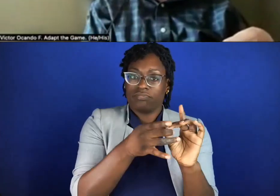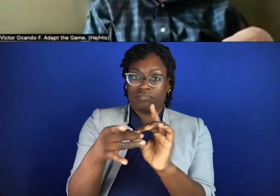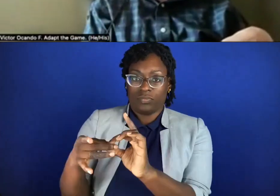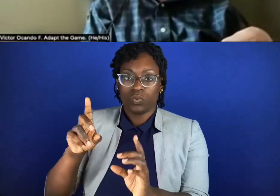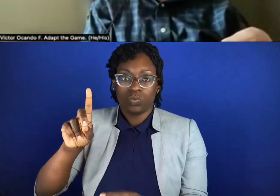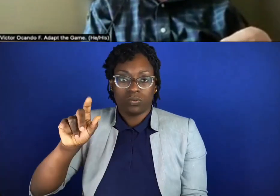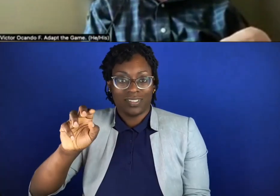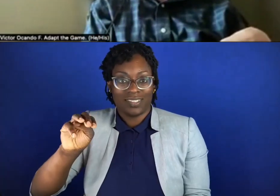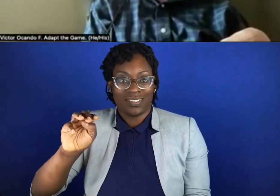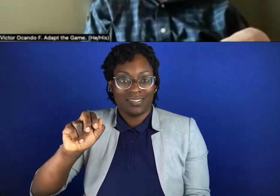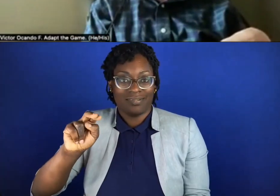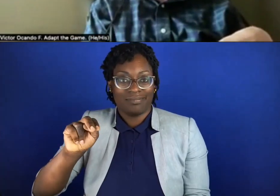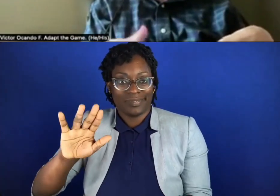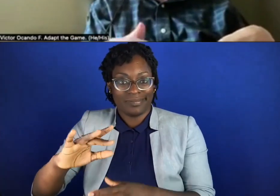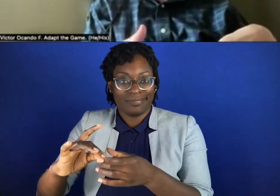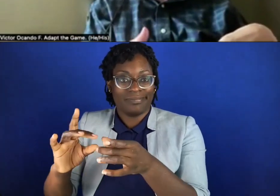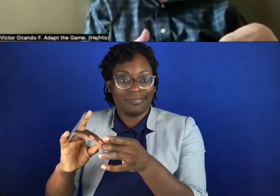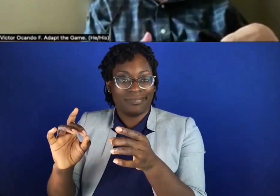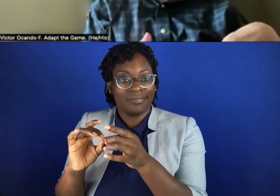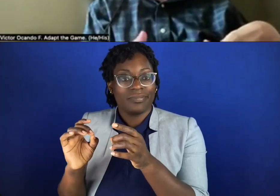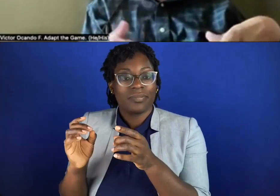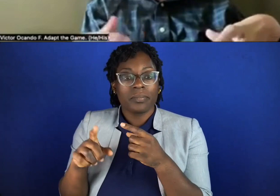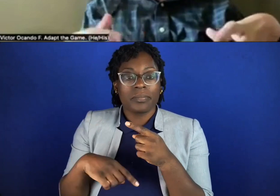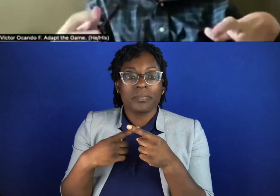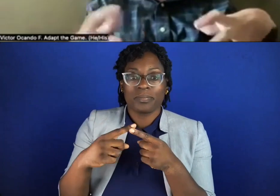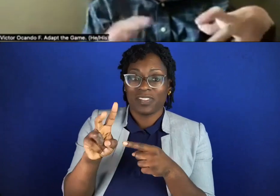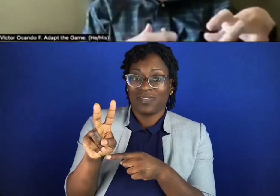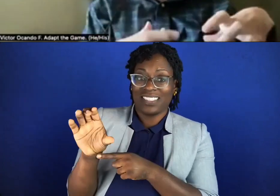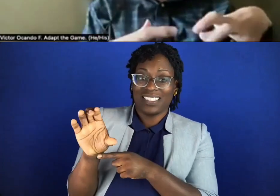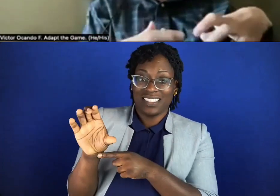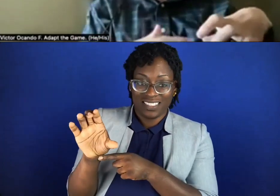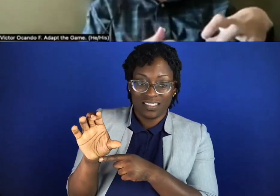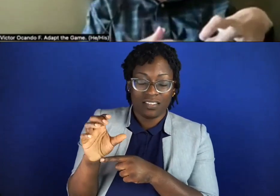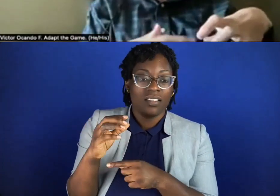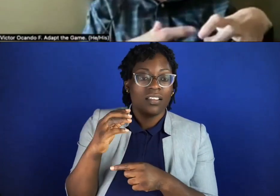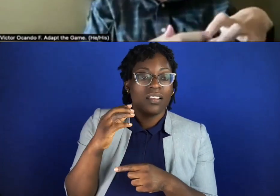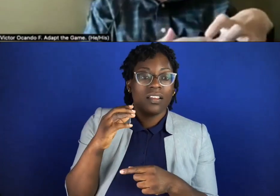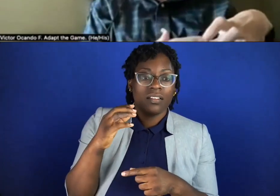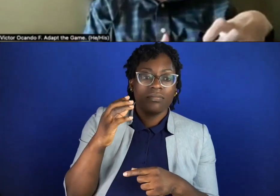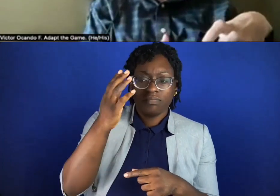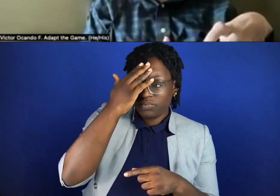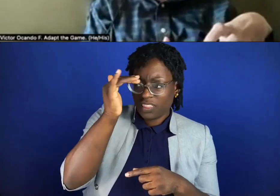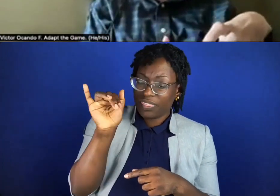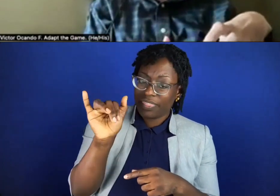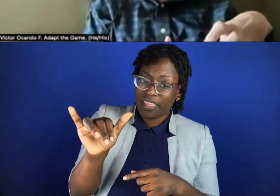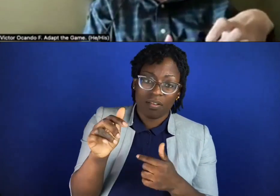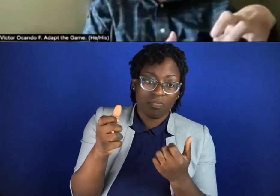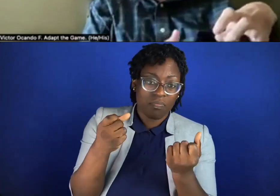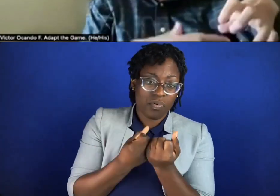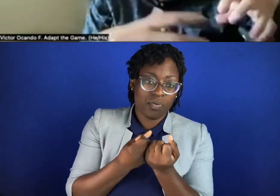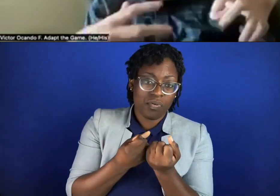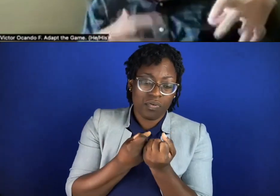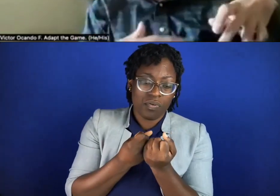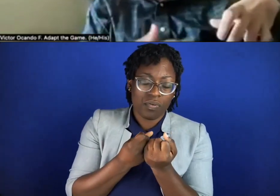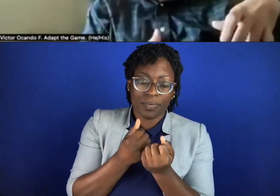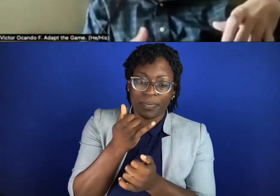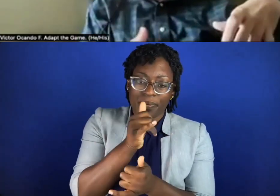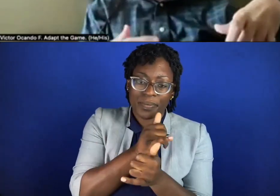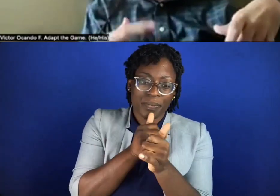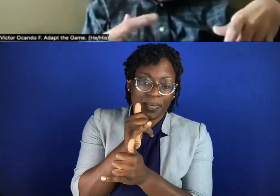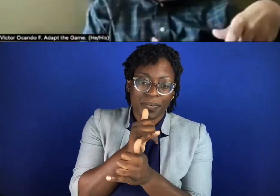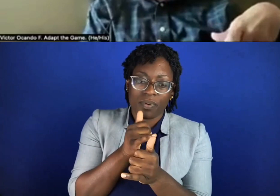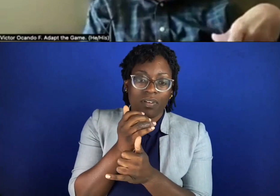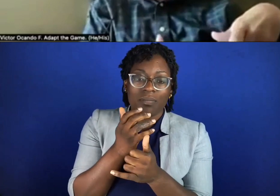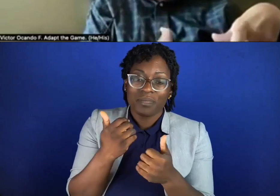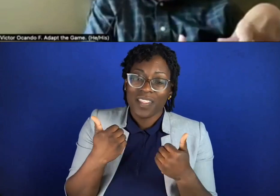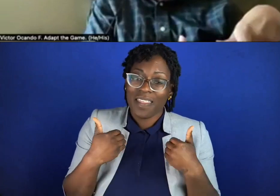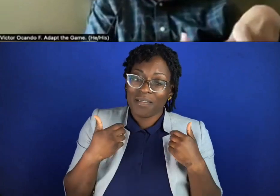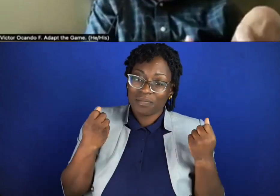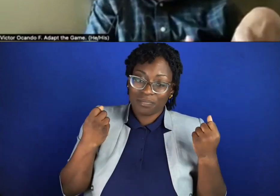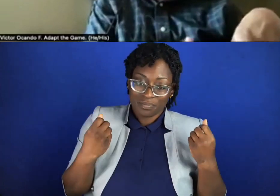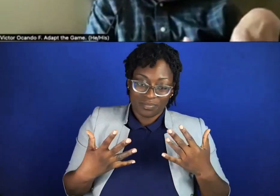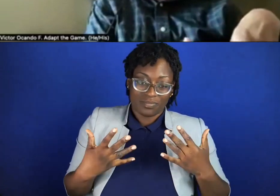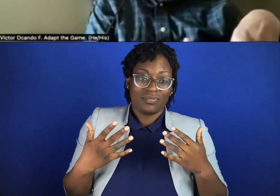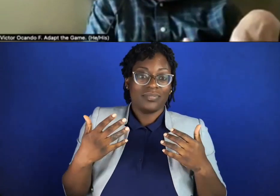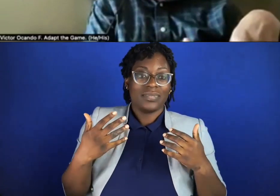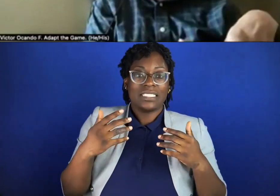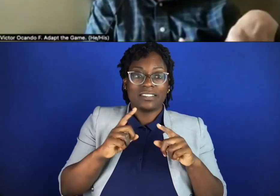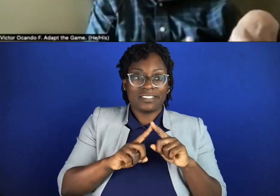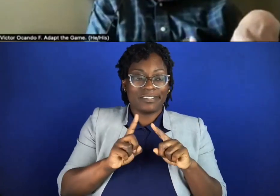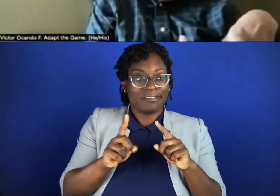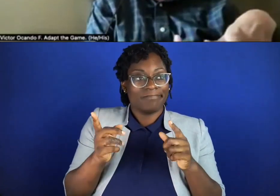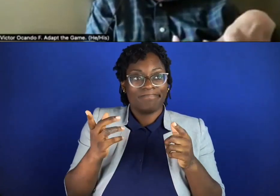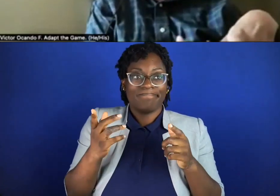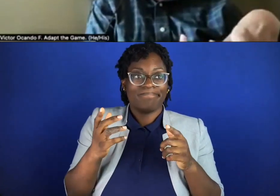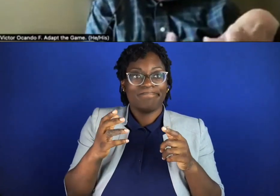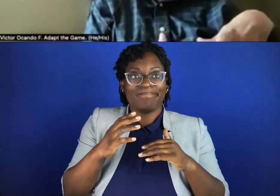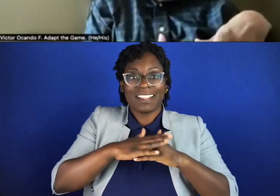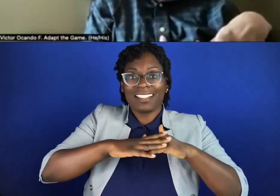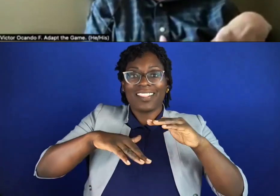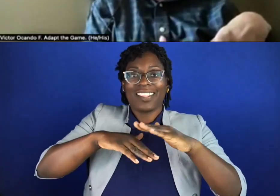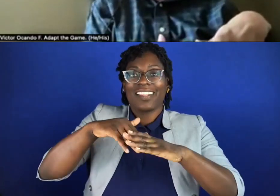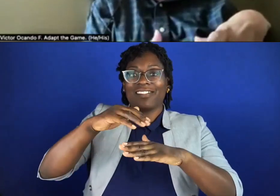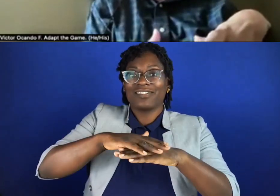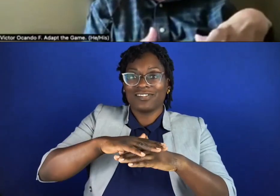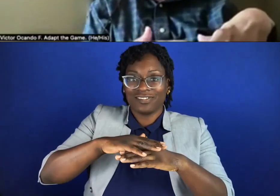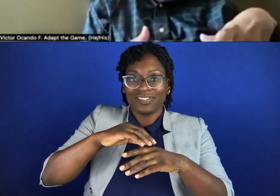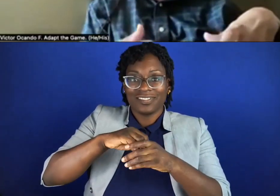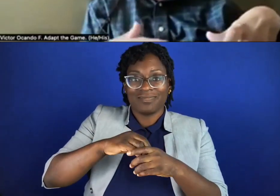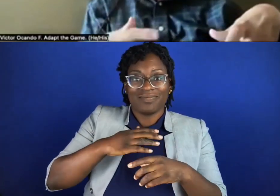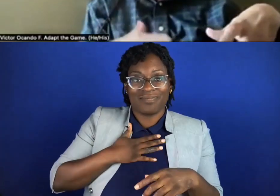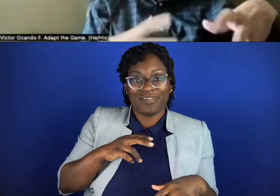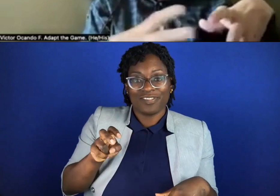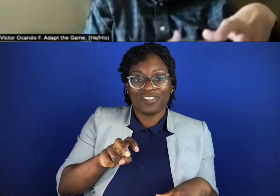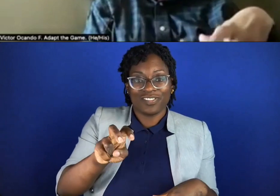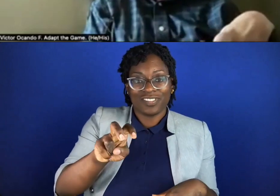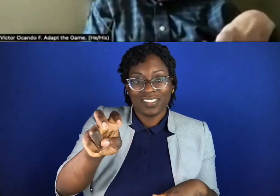Daman was saying about BC and that support because I have those in my journey and when